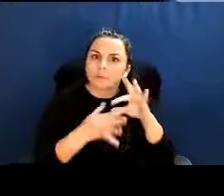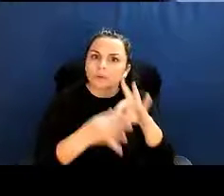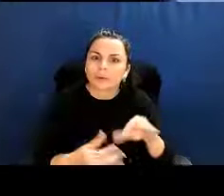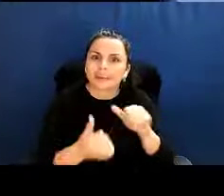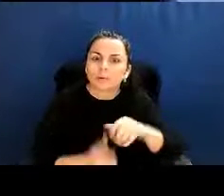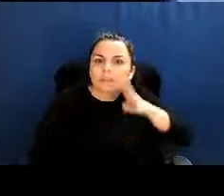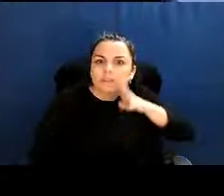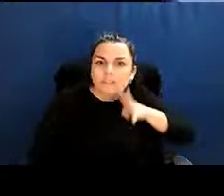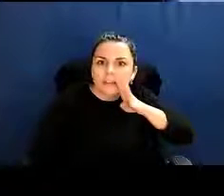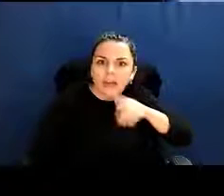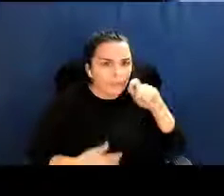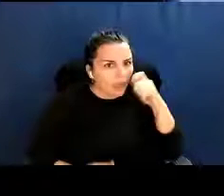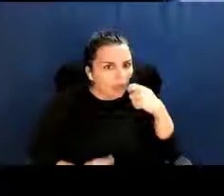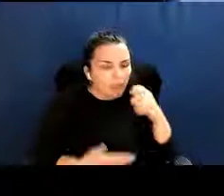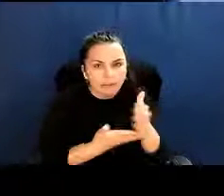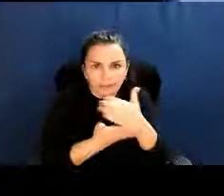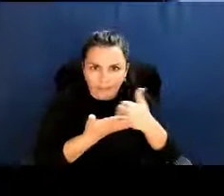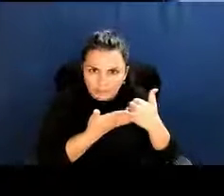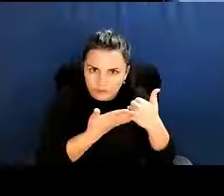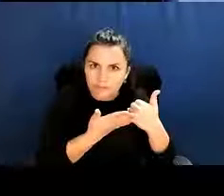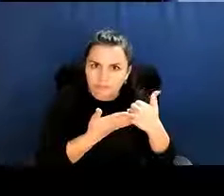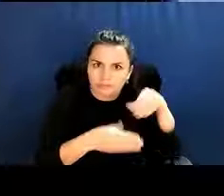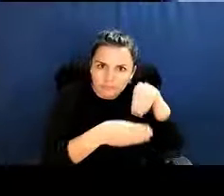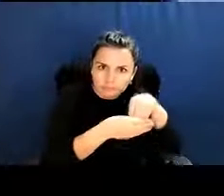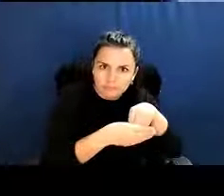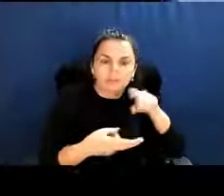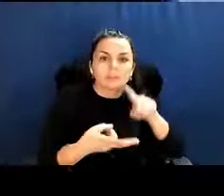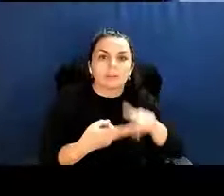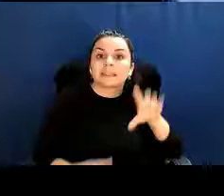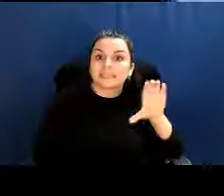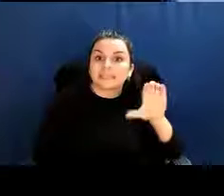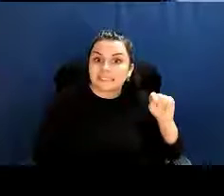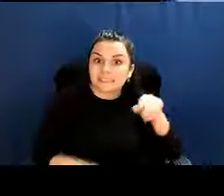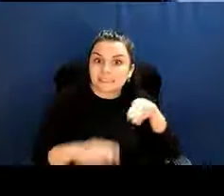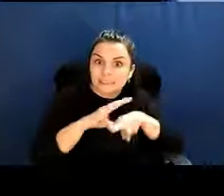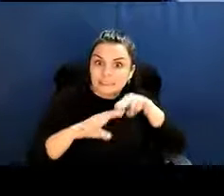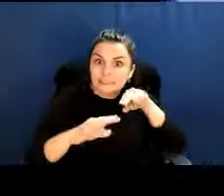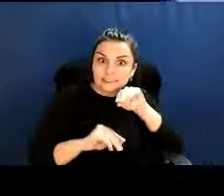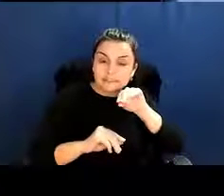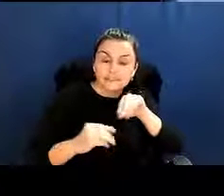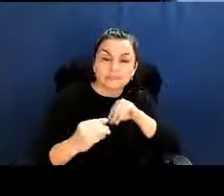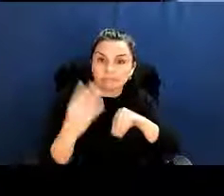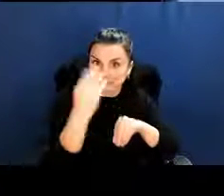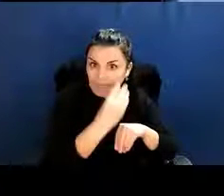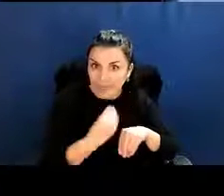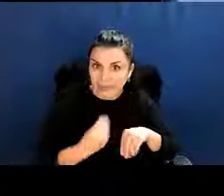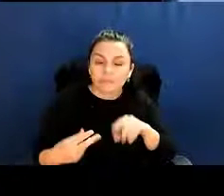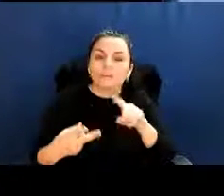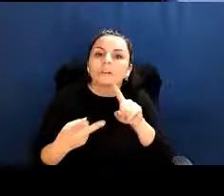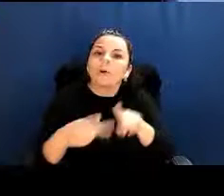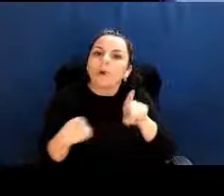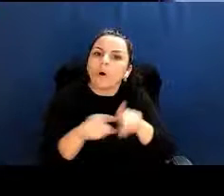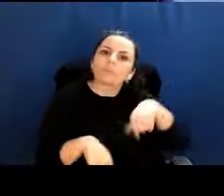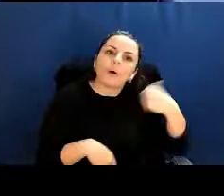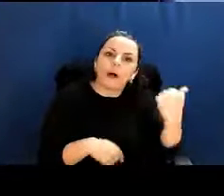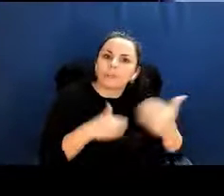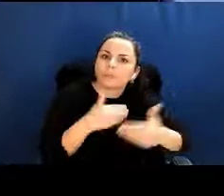the proposed CT scan, and any other procedure that will be performed for research purposes. So for example,